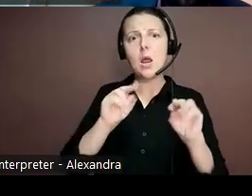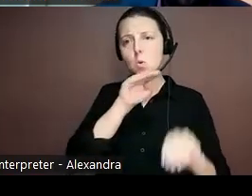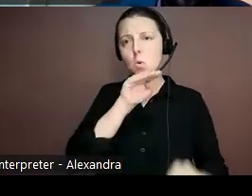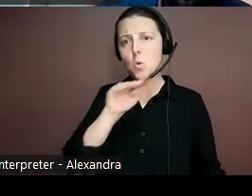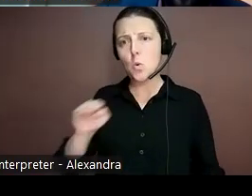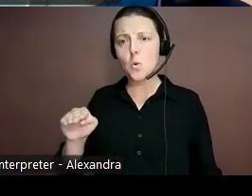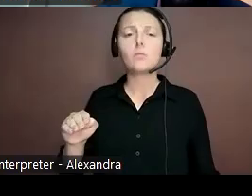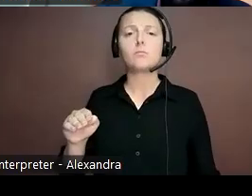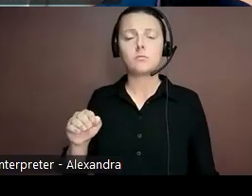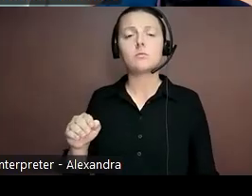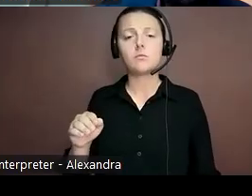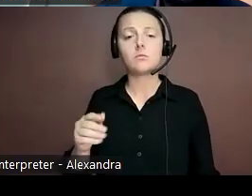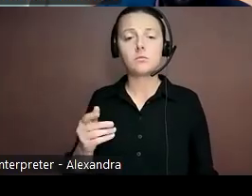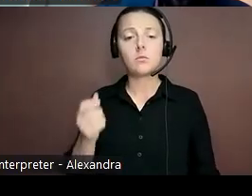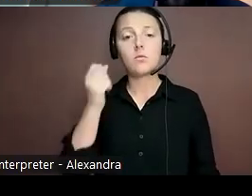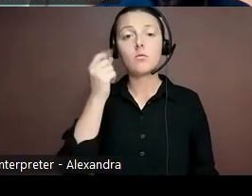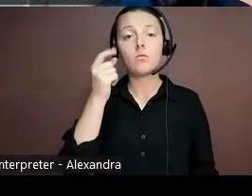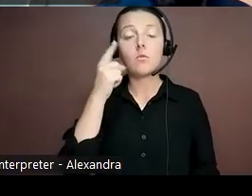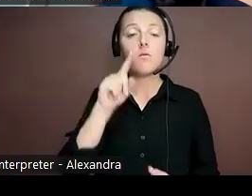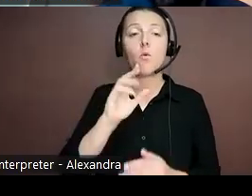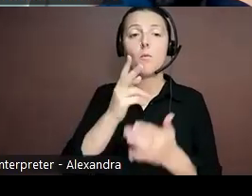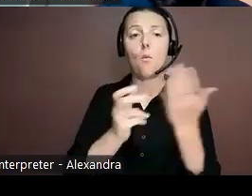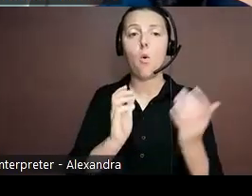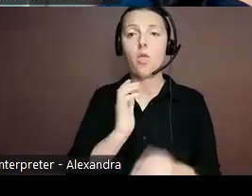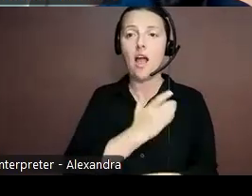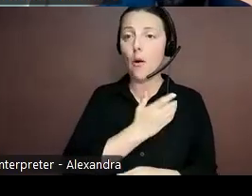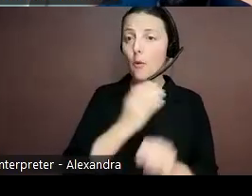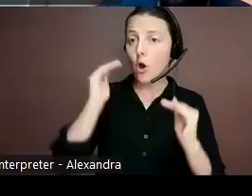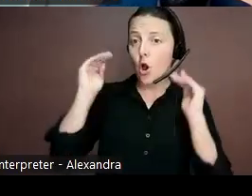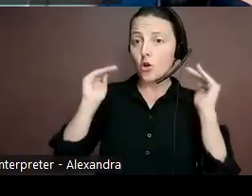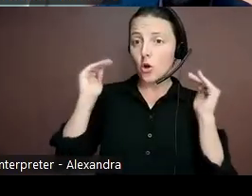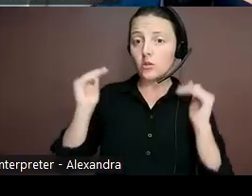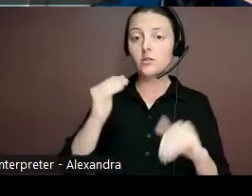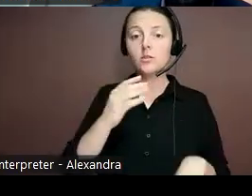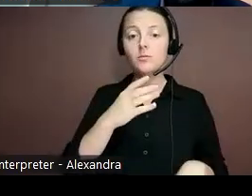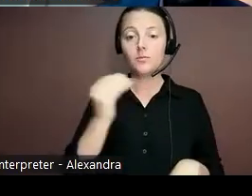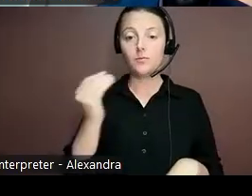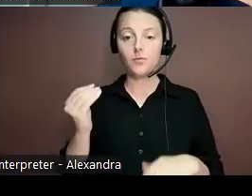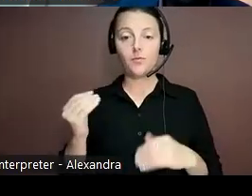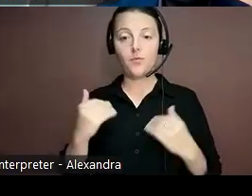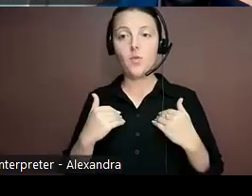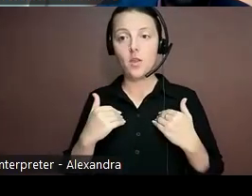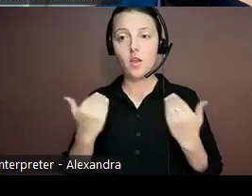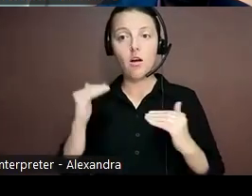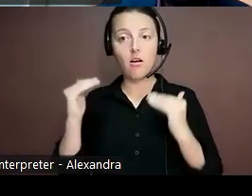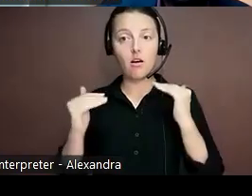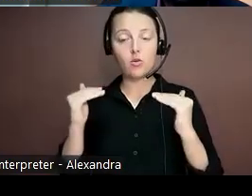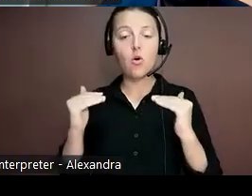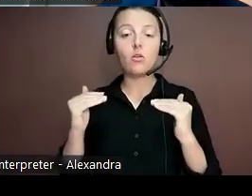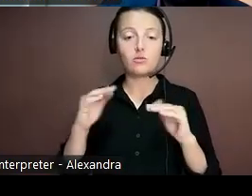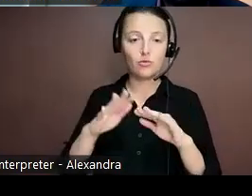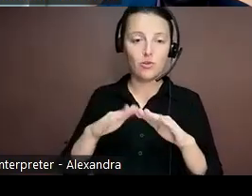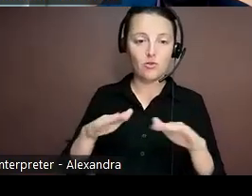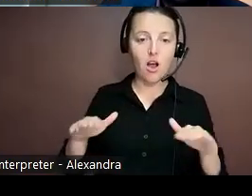in both our in both our adults and in the child adolescent units as well. Uh but again you know